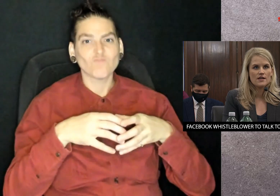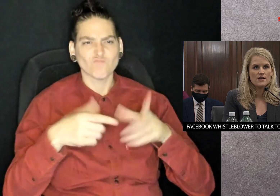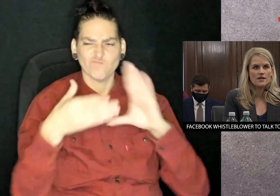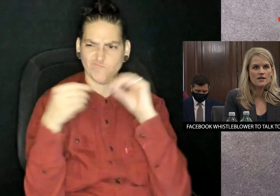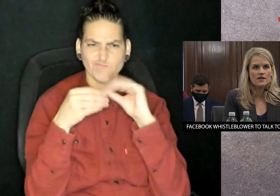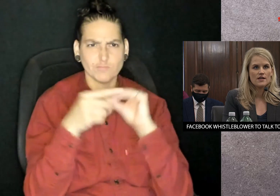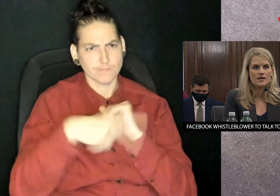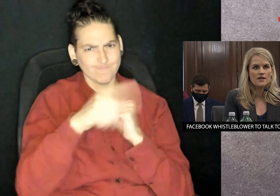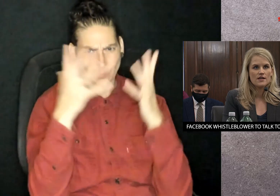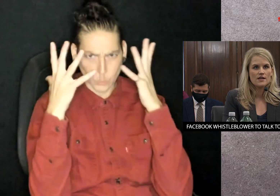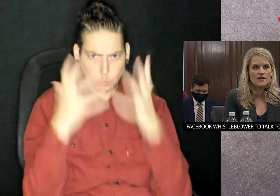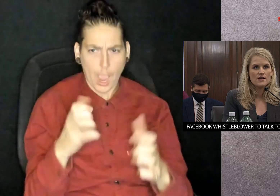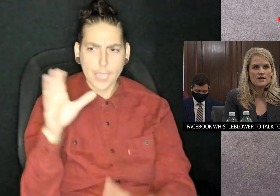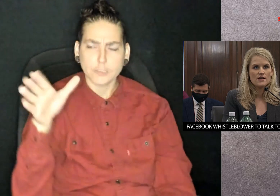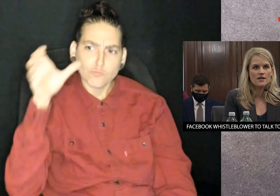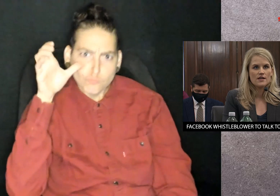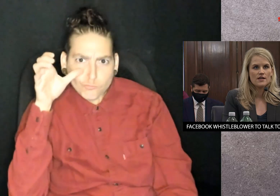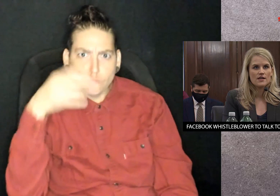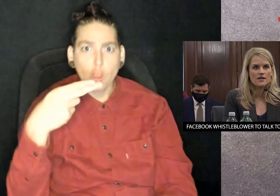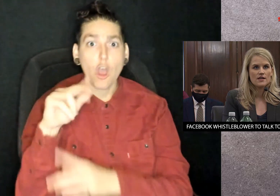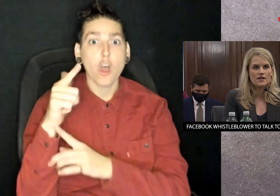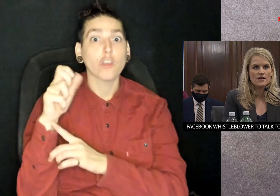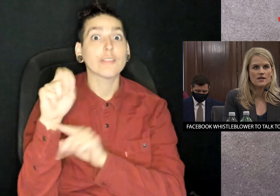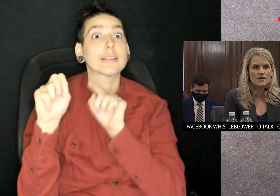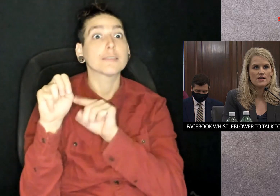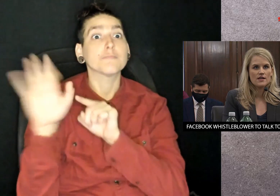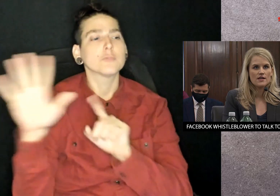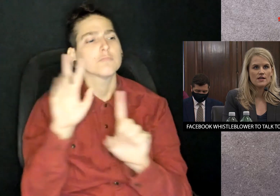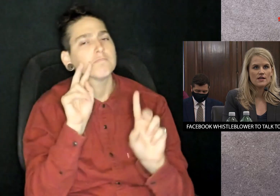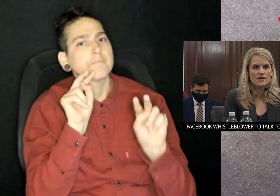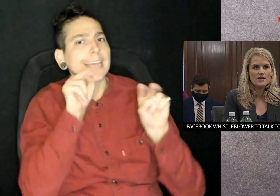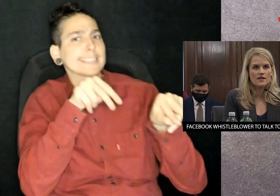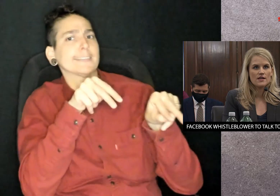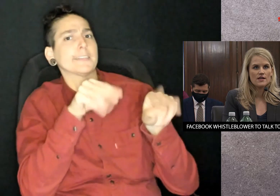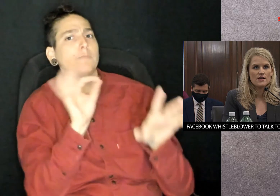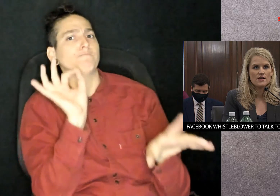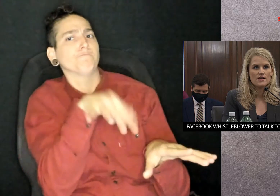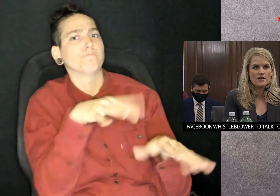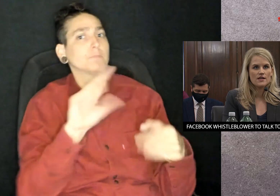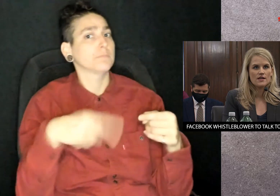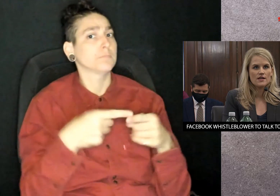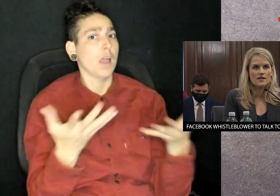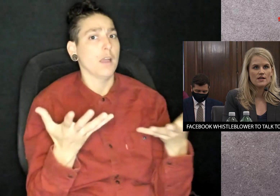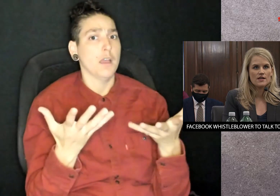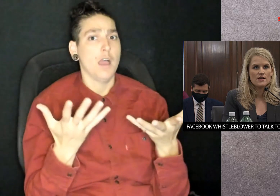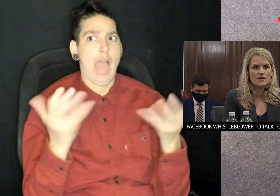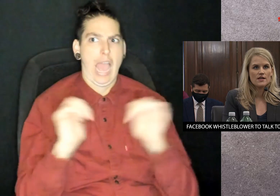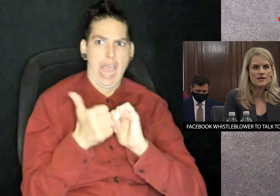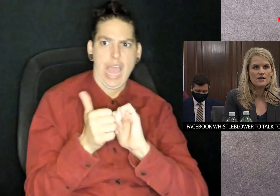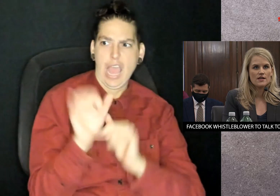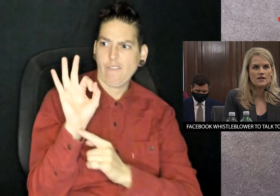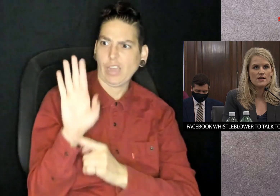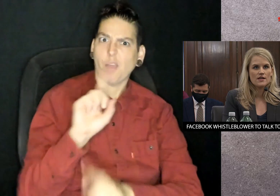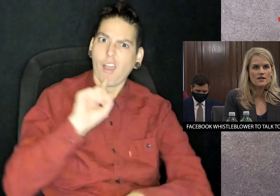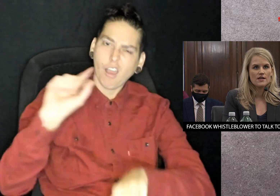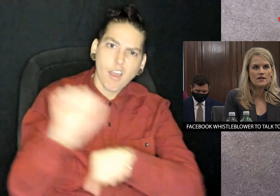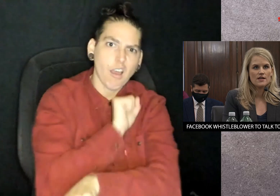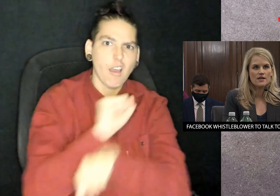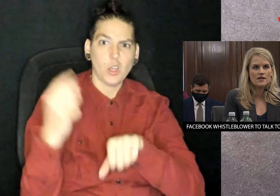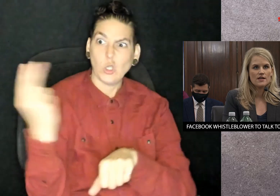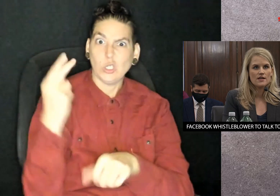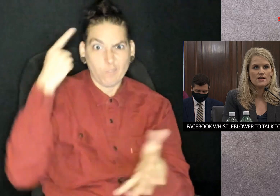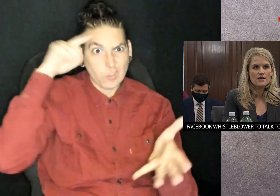the committee says it would like insight from Haugen on how Facebook was used to fan the flames